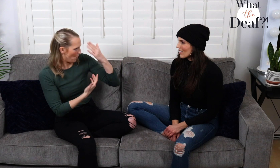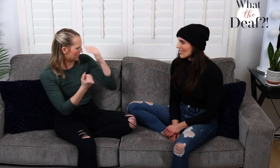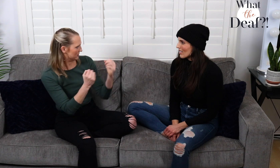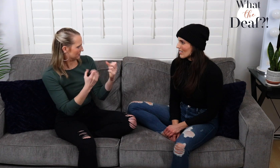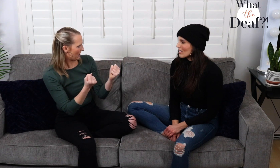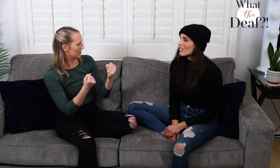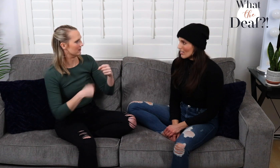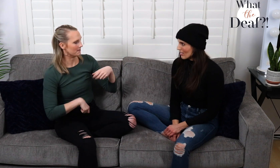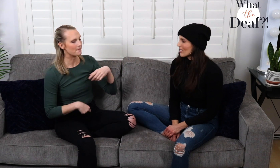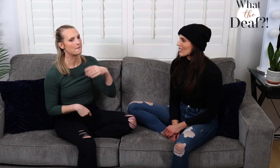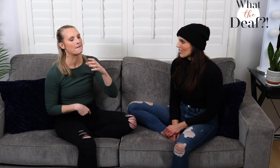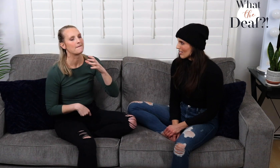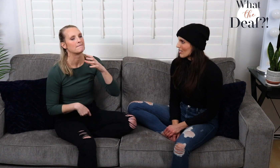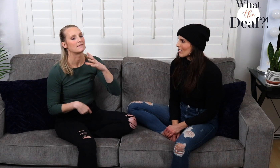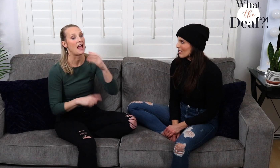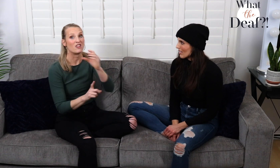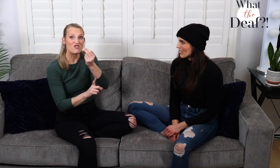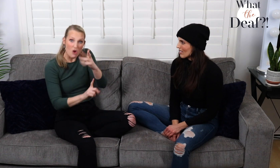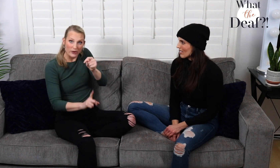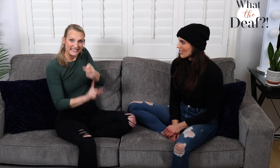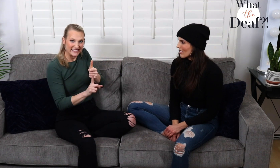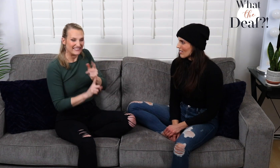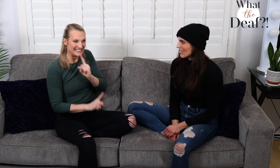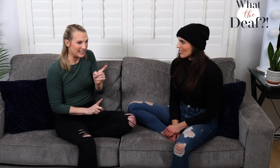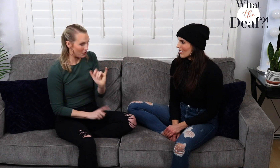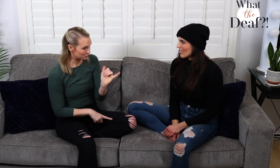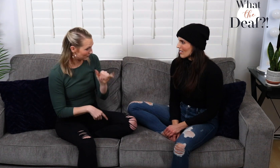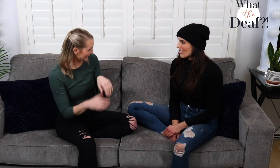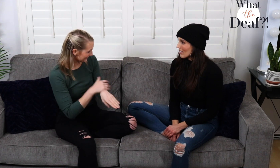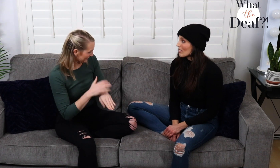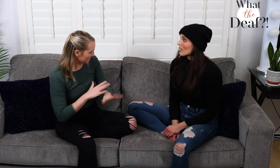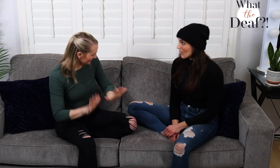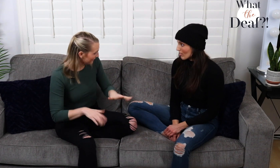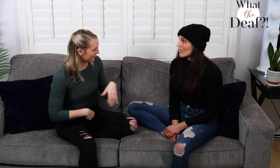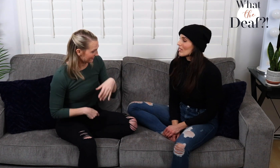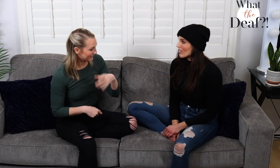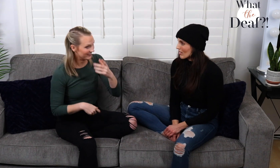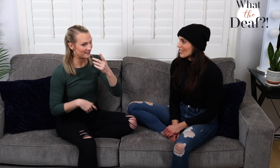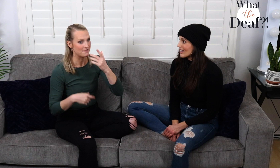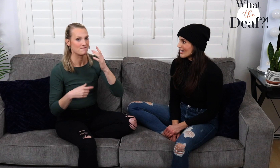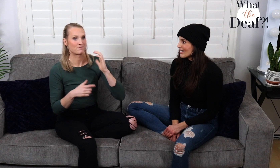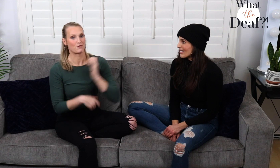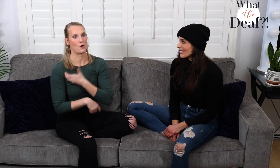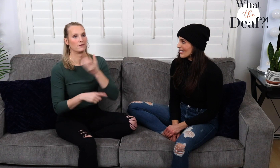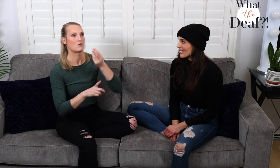or the coaches knew Sign Language and the court itself was actually accessible too. Our court